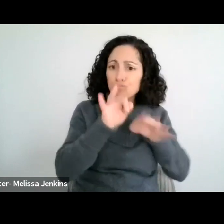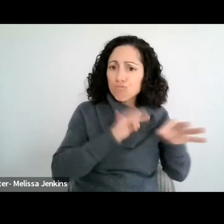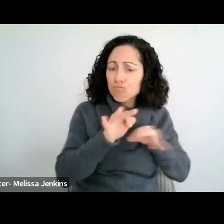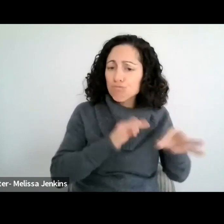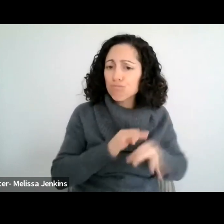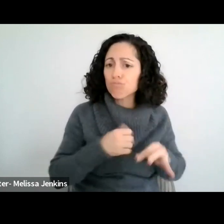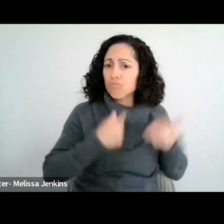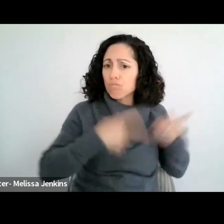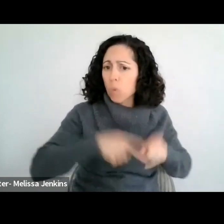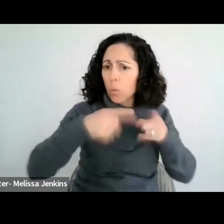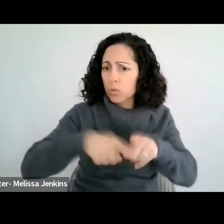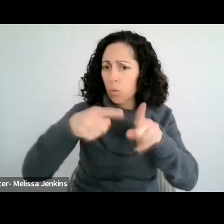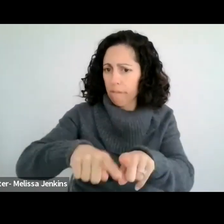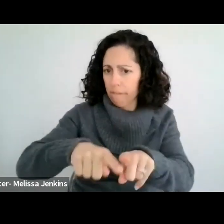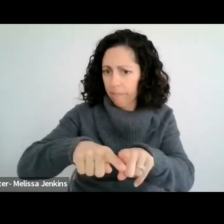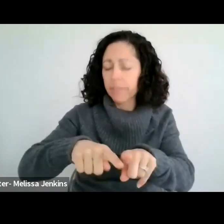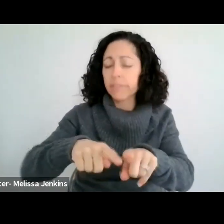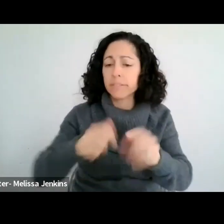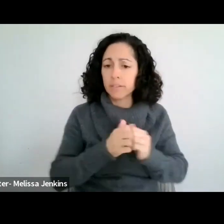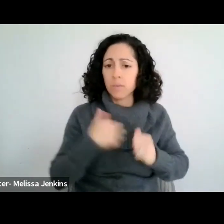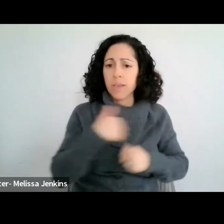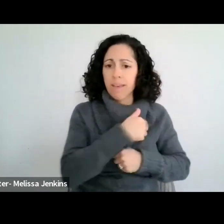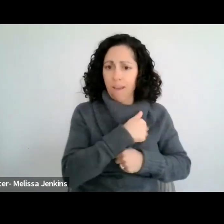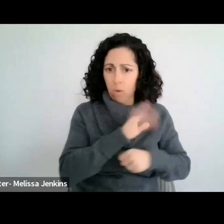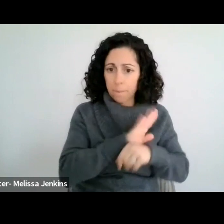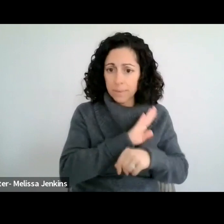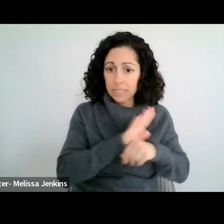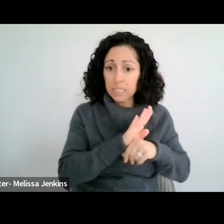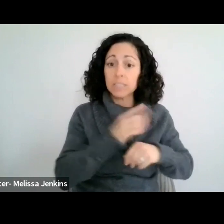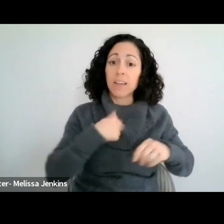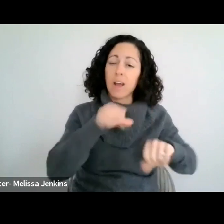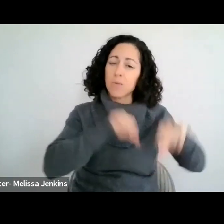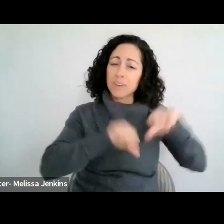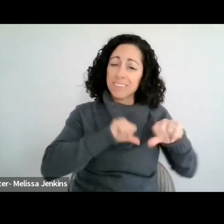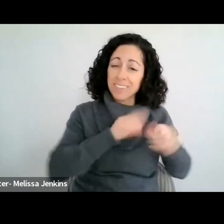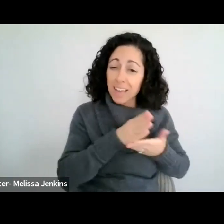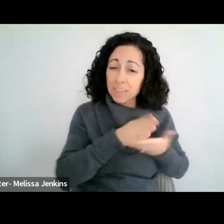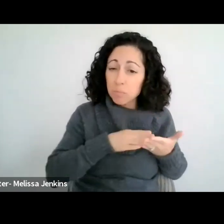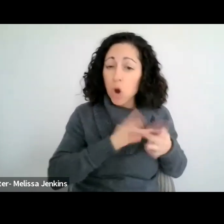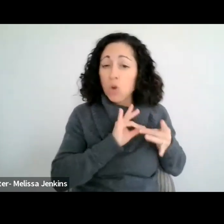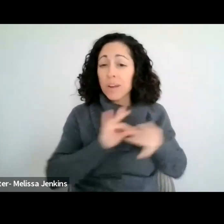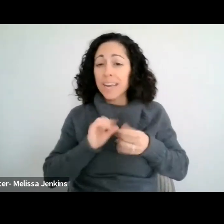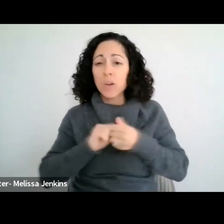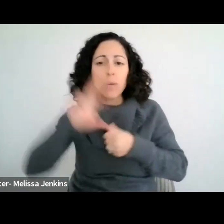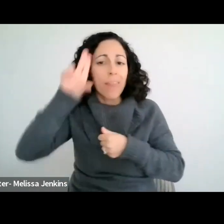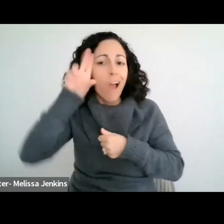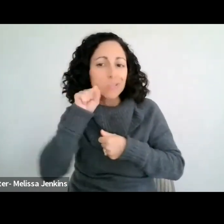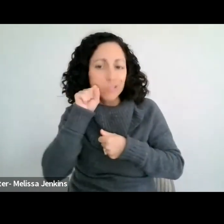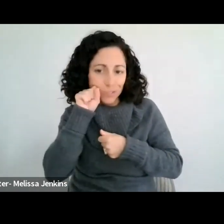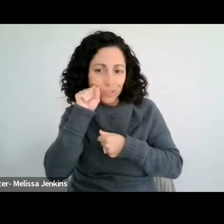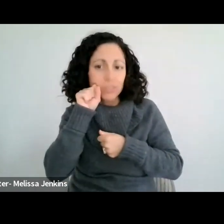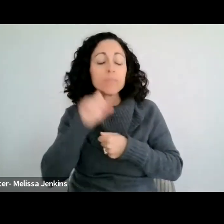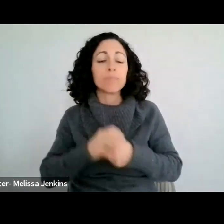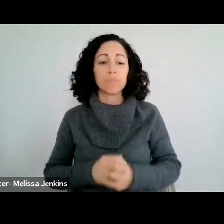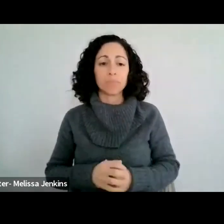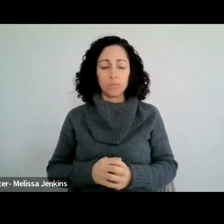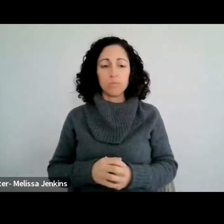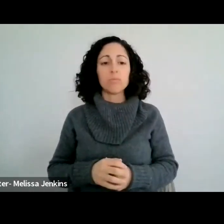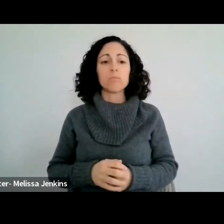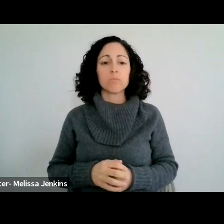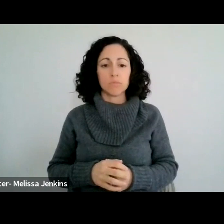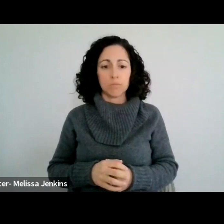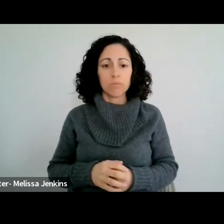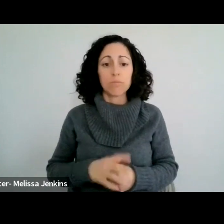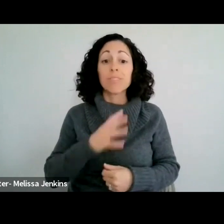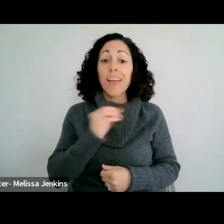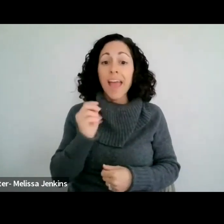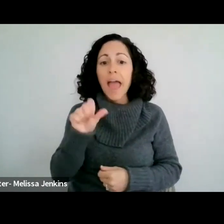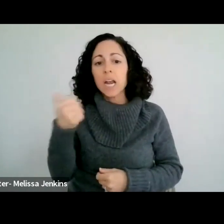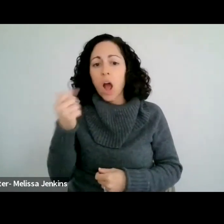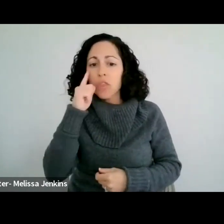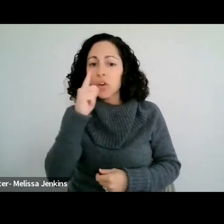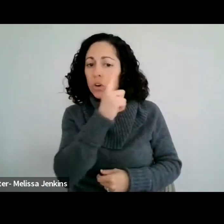What are we doing in our RNA science in Usher syndrome specifically and other genetic eye conditions?